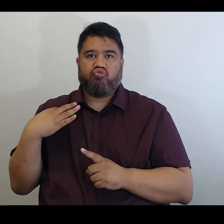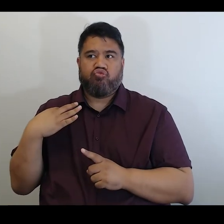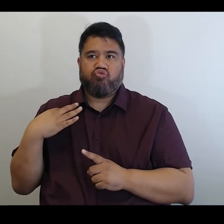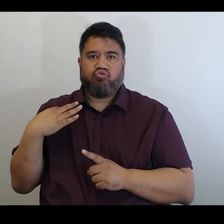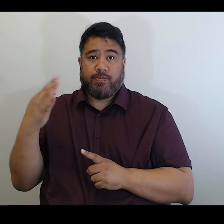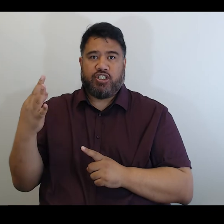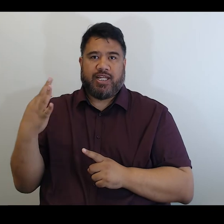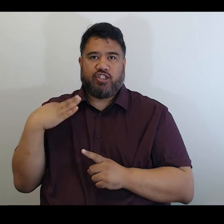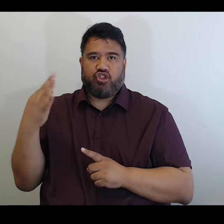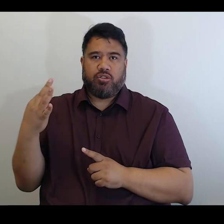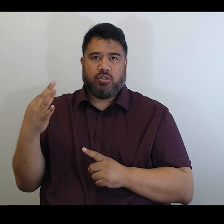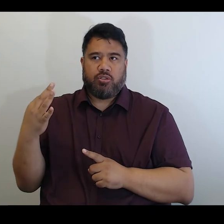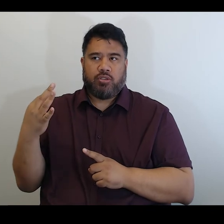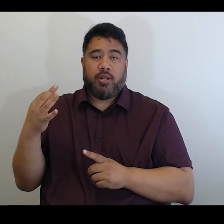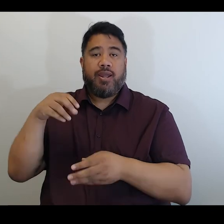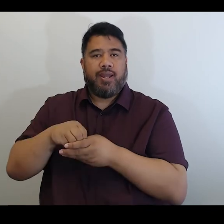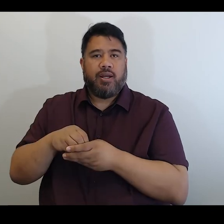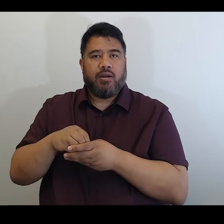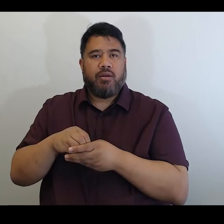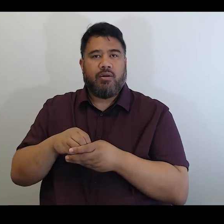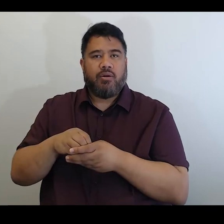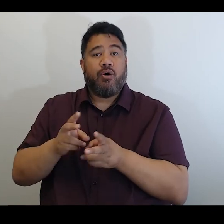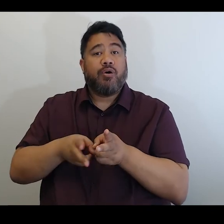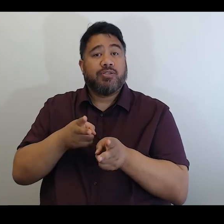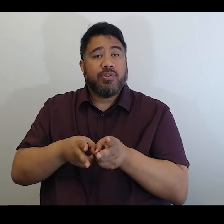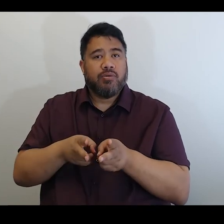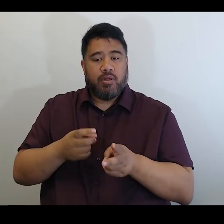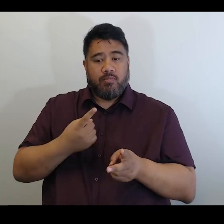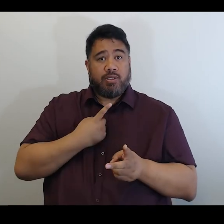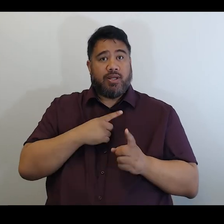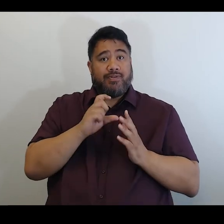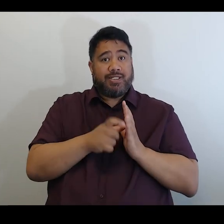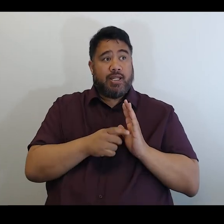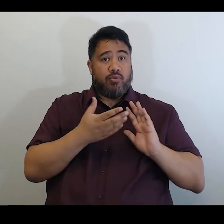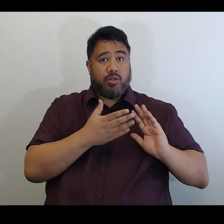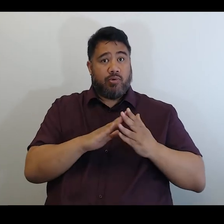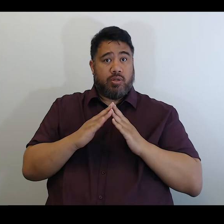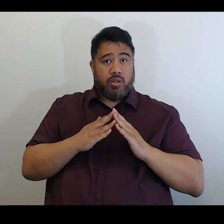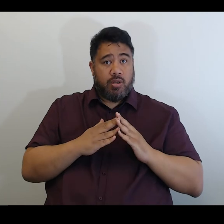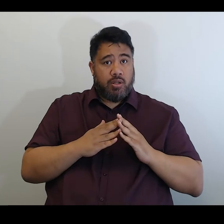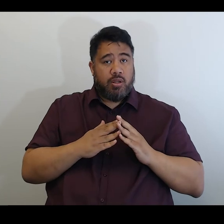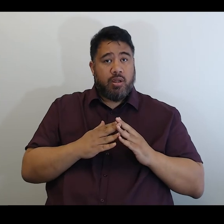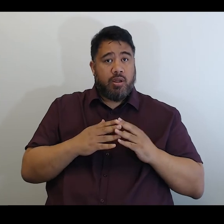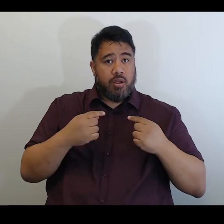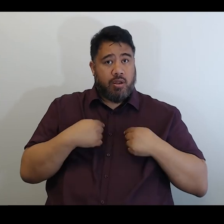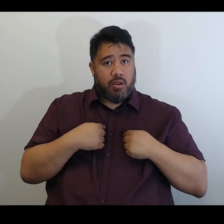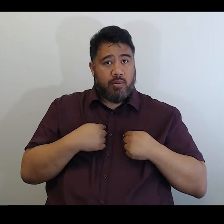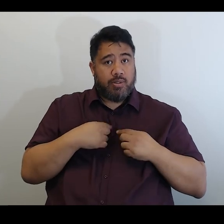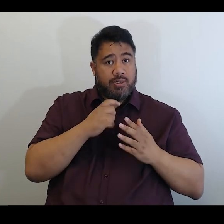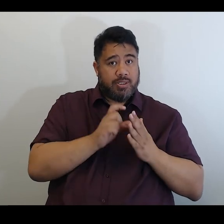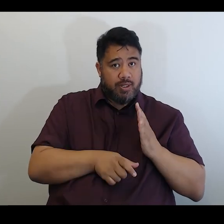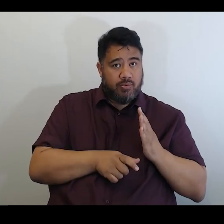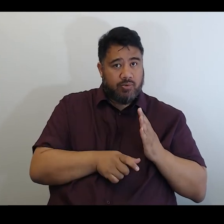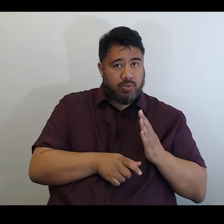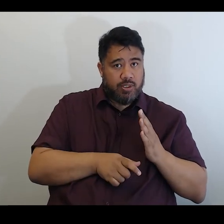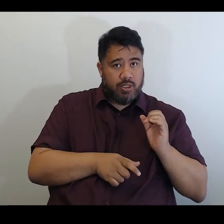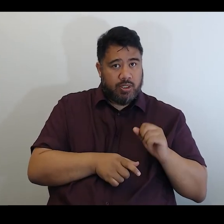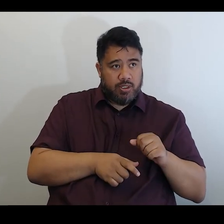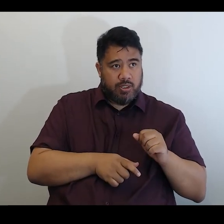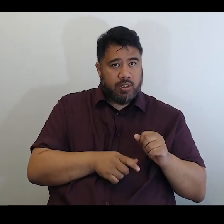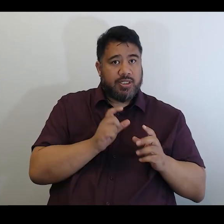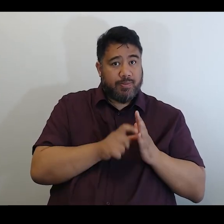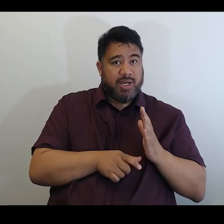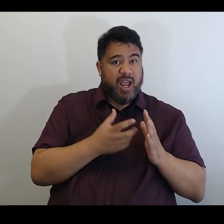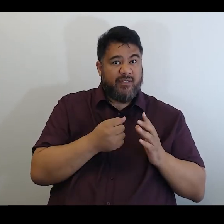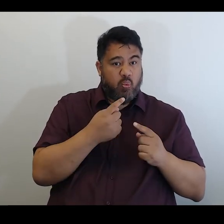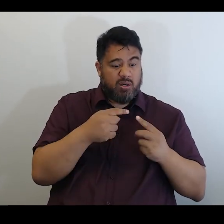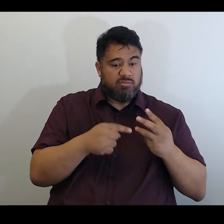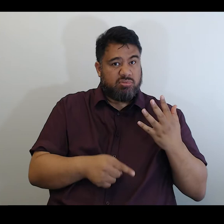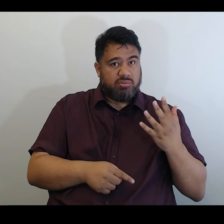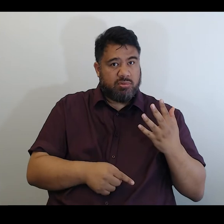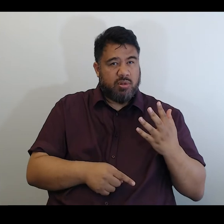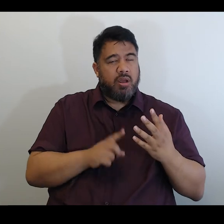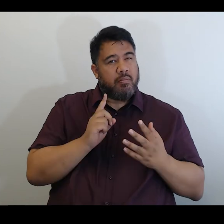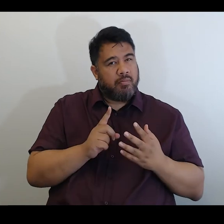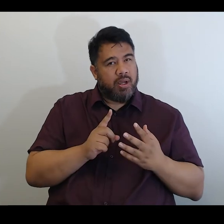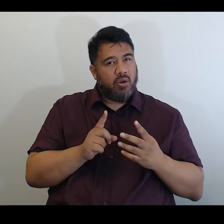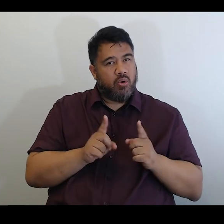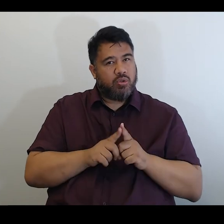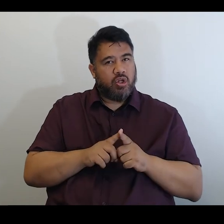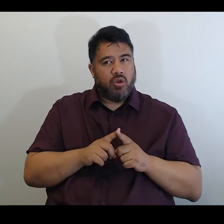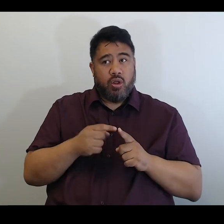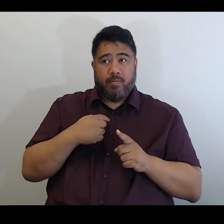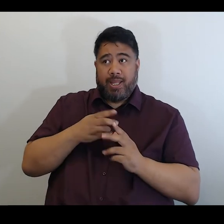Our disability community, including myself, I am someone that has multiple disabilities but there's a real disconnect between the care that we receive in hospital,